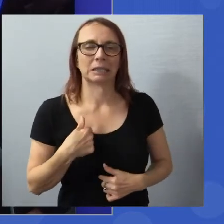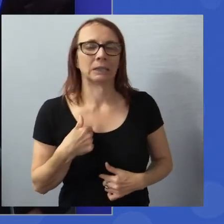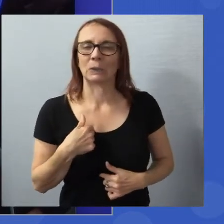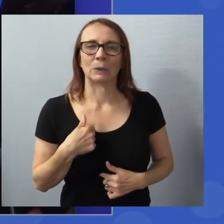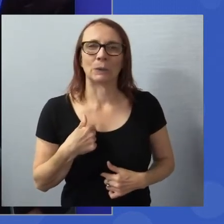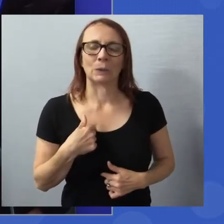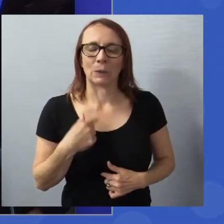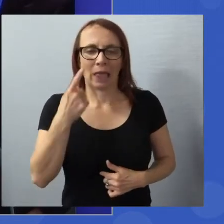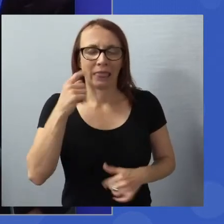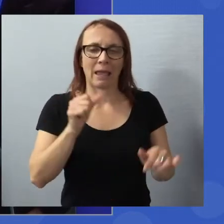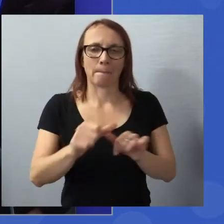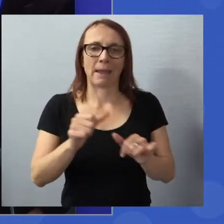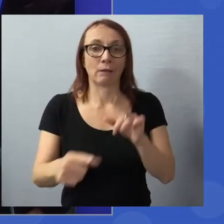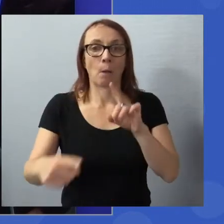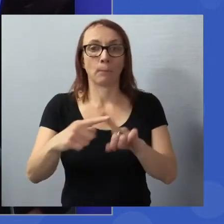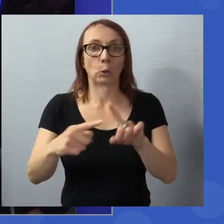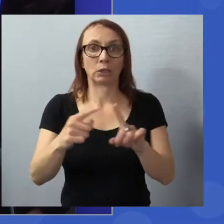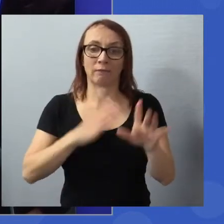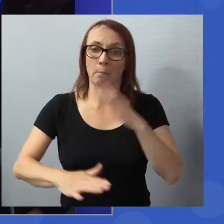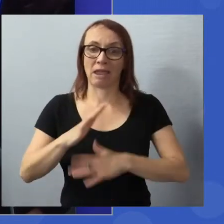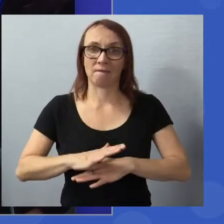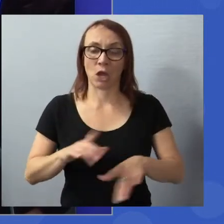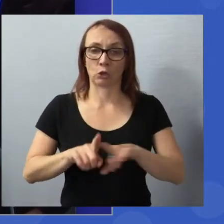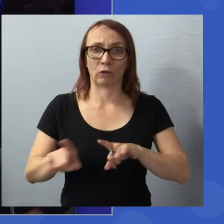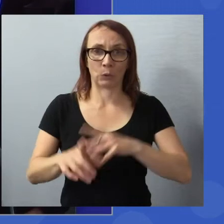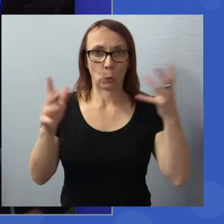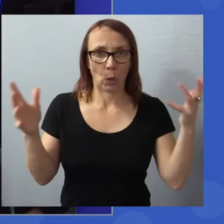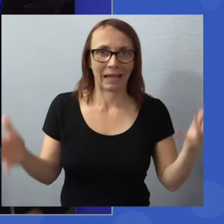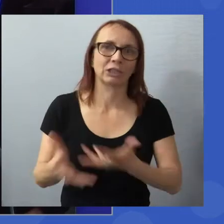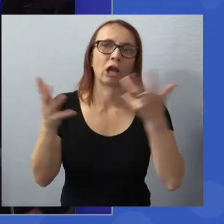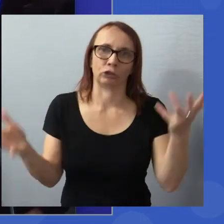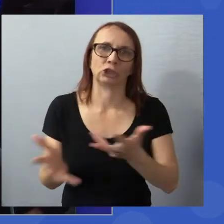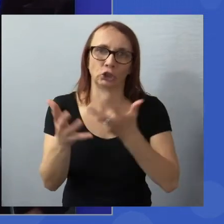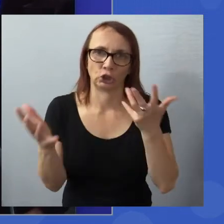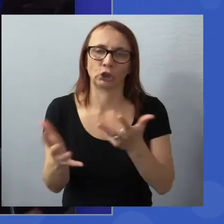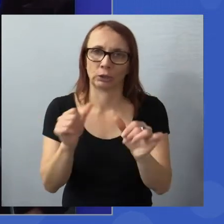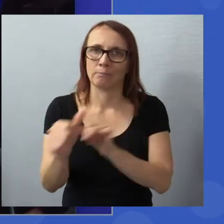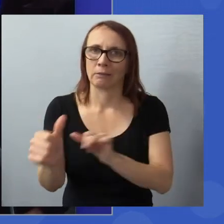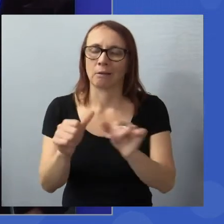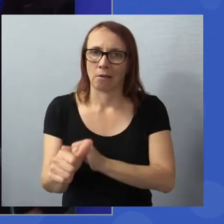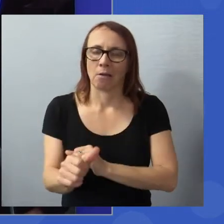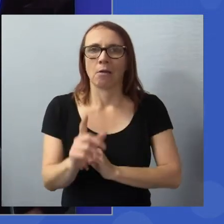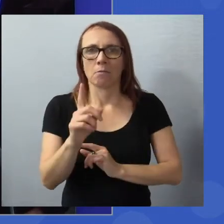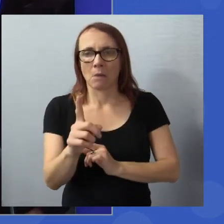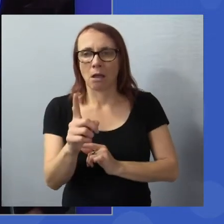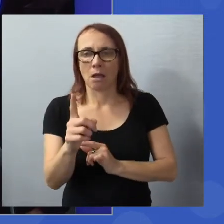positive behavior that also comes in the media and the citizens but if you are thinking about things like more teeth for the way through Commission you have